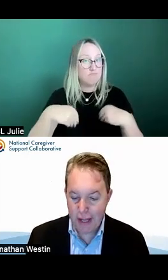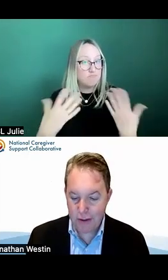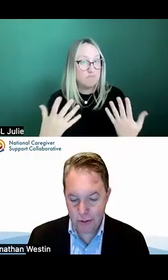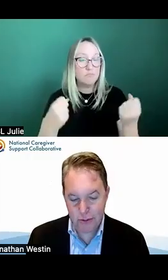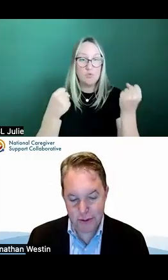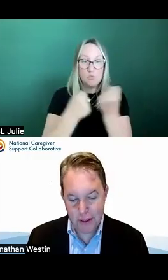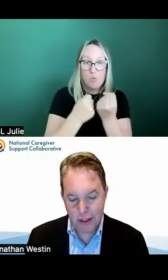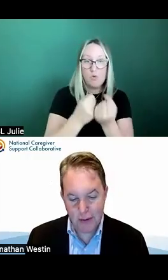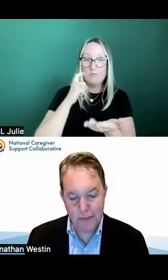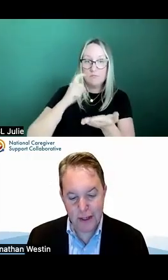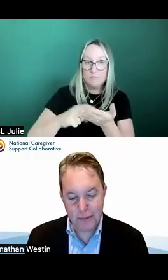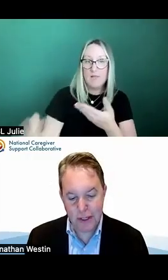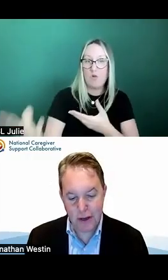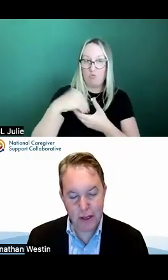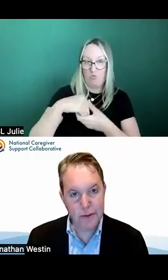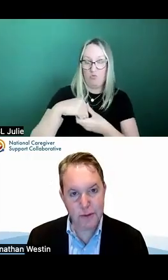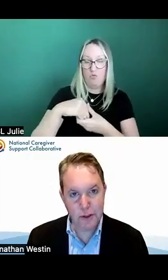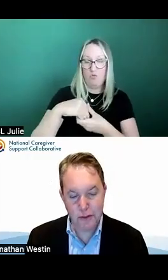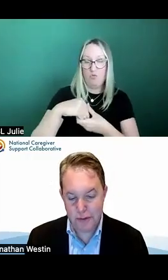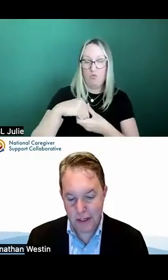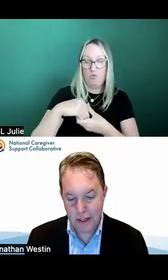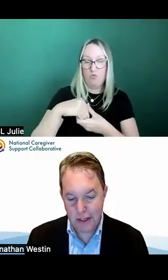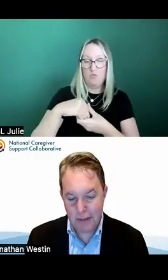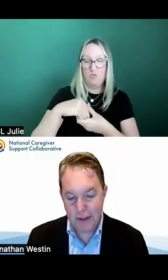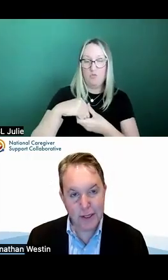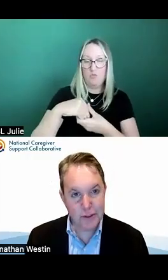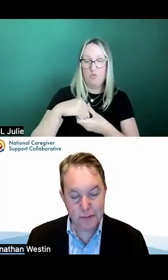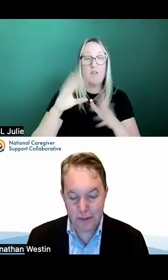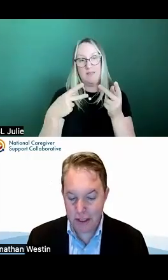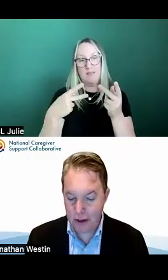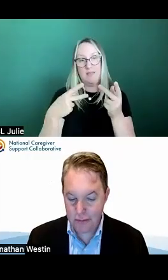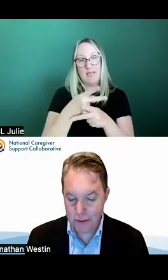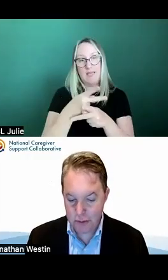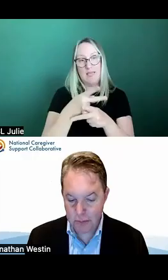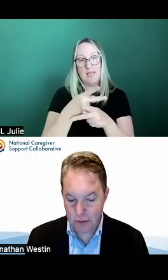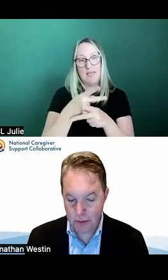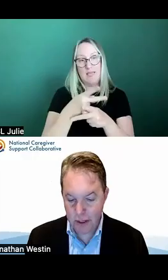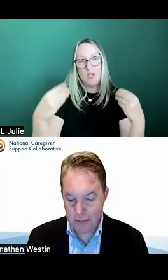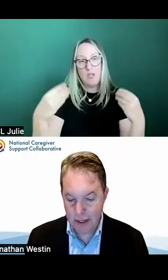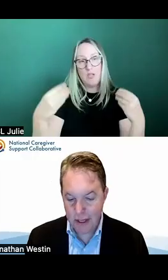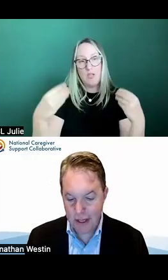and inclusion of the family caregivers served by the National Family Caregiver Support Program,